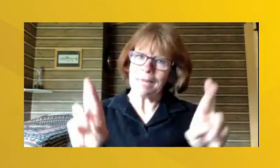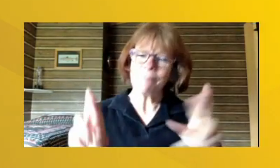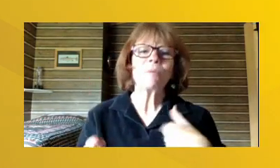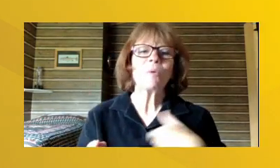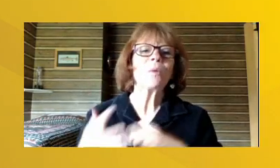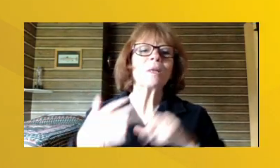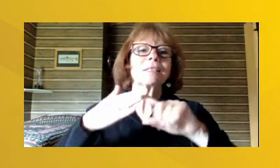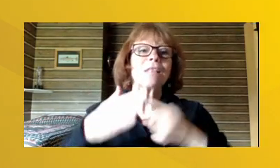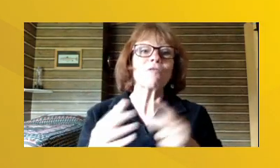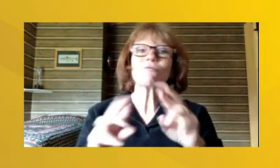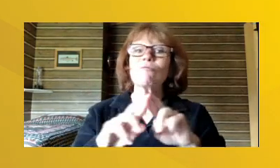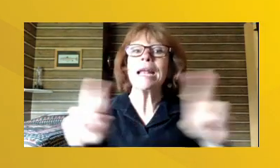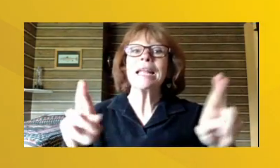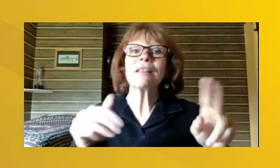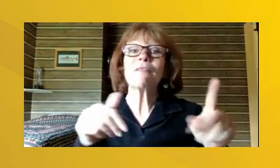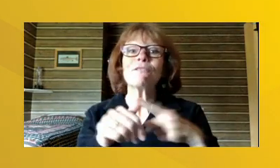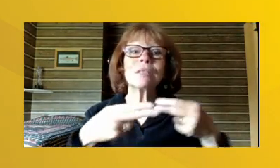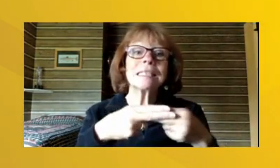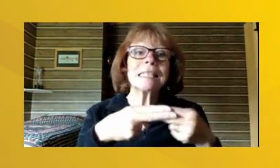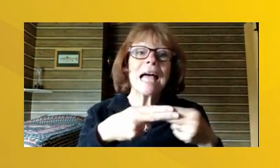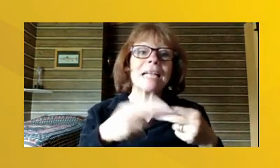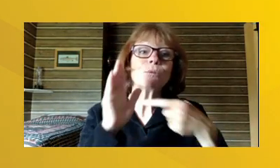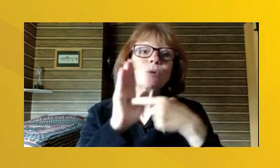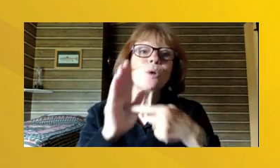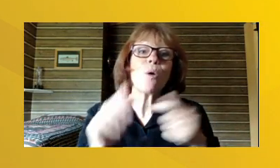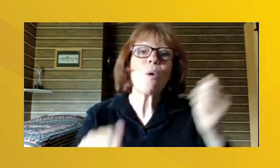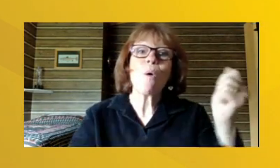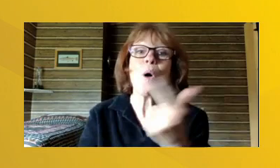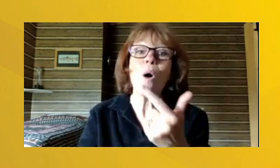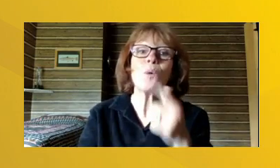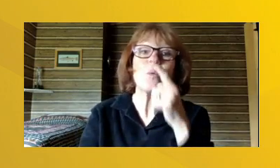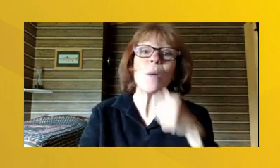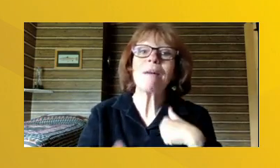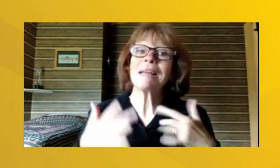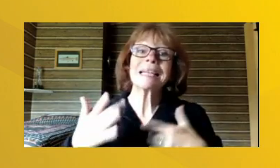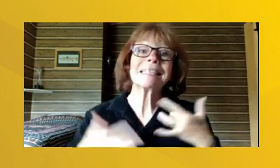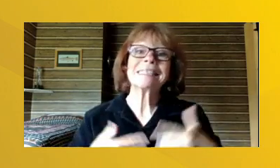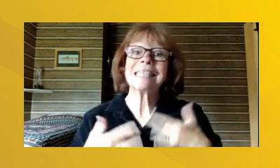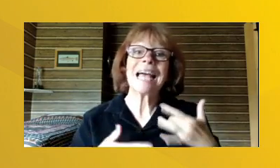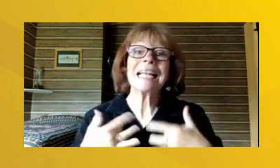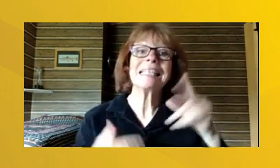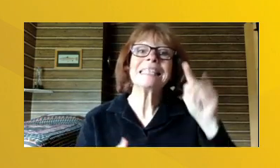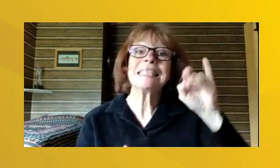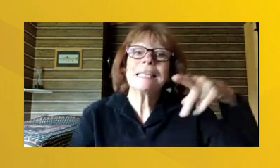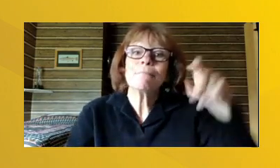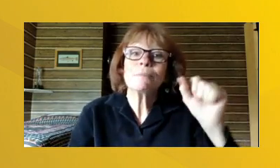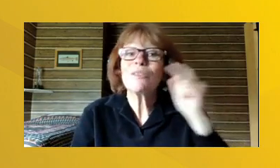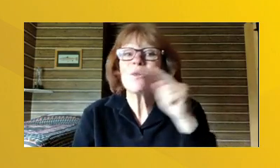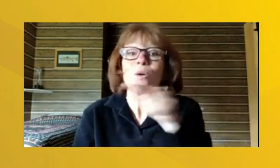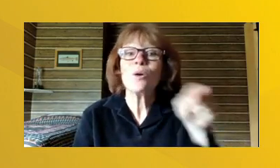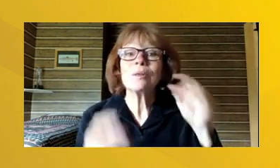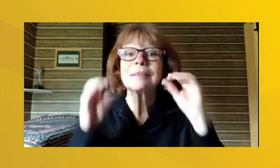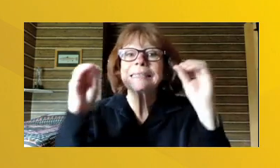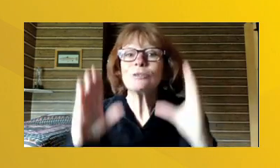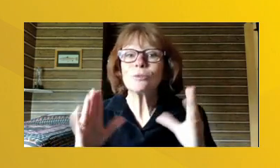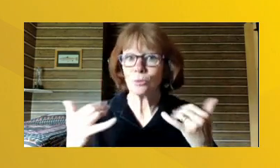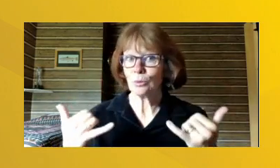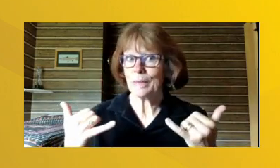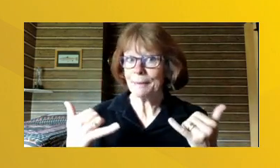We're going to show you everyone that has exciting teacher tic to share with you today. Our participants include...